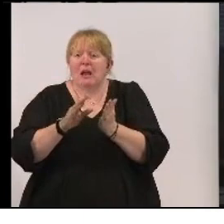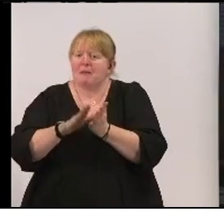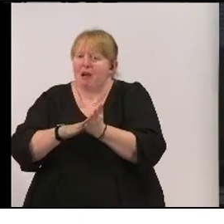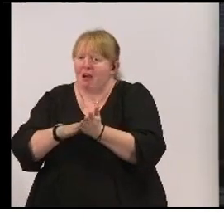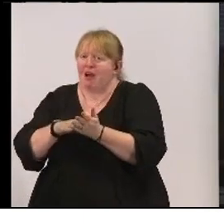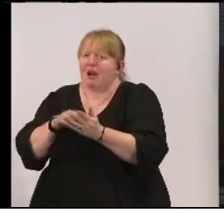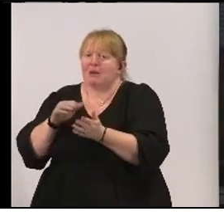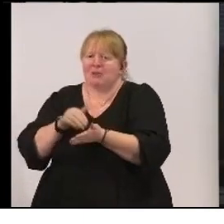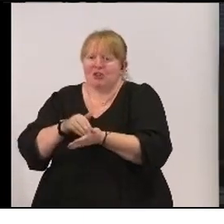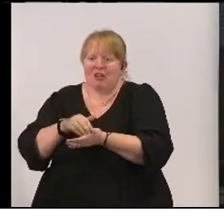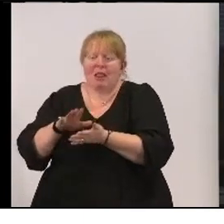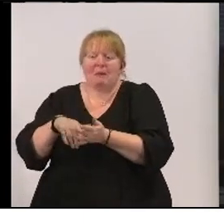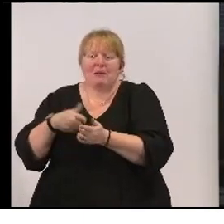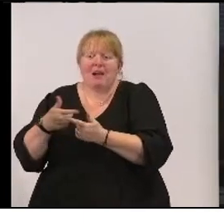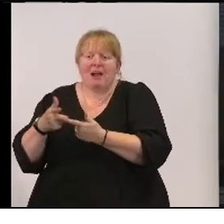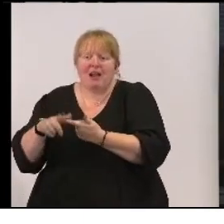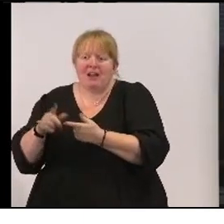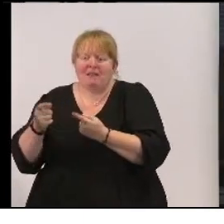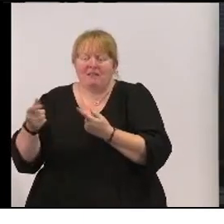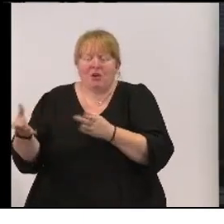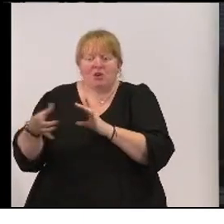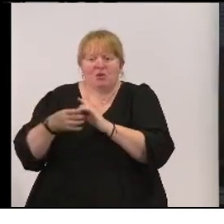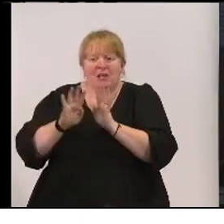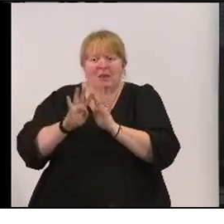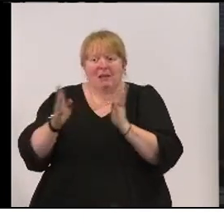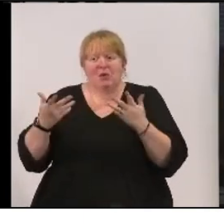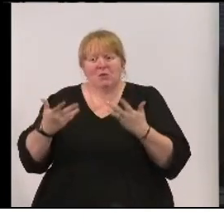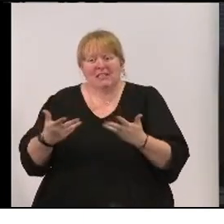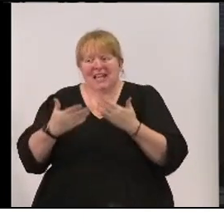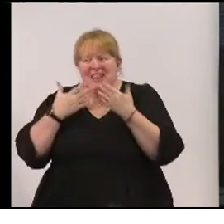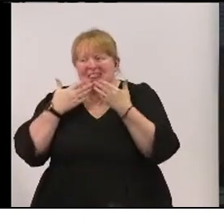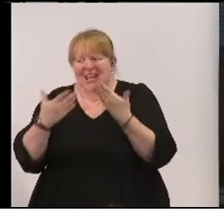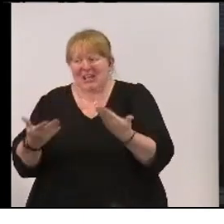Michelle and Mike for joining the panel today. Thank you.